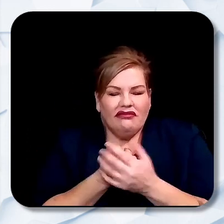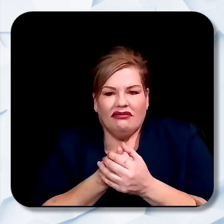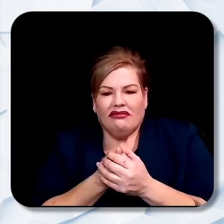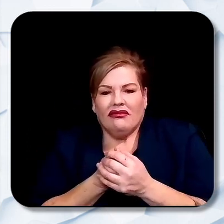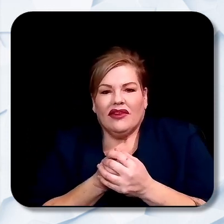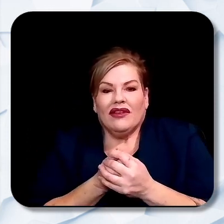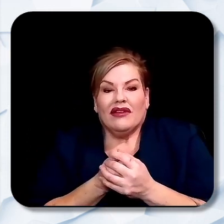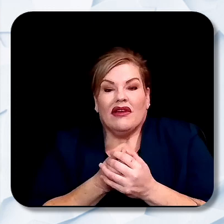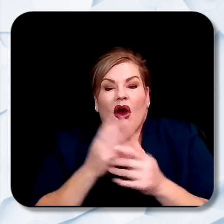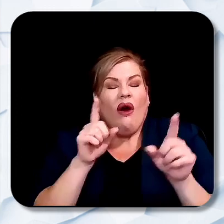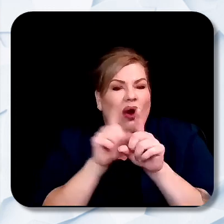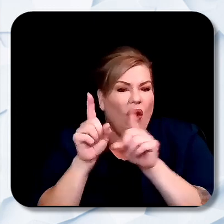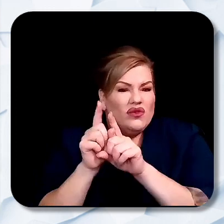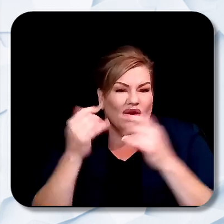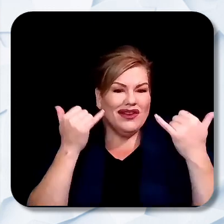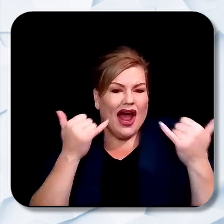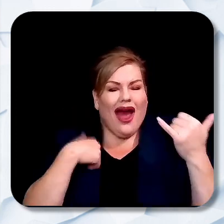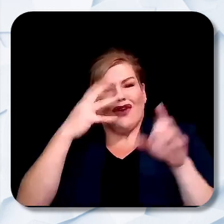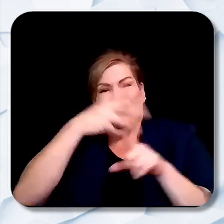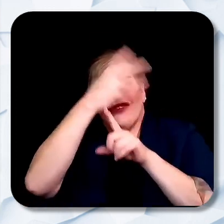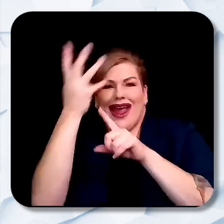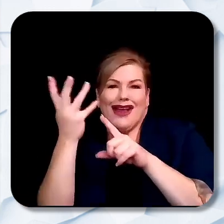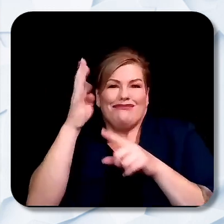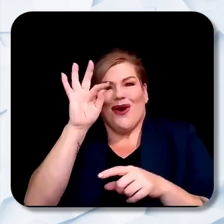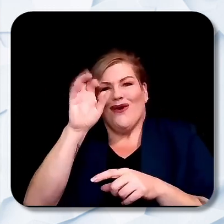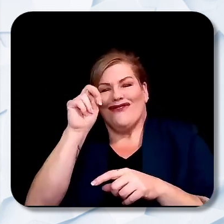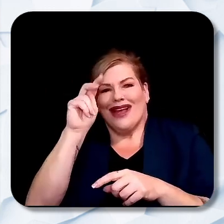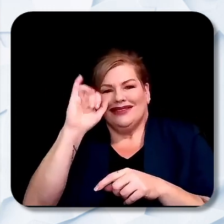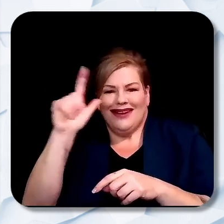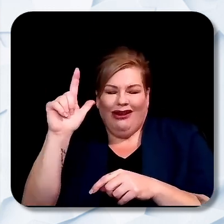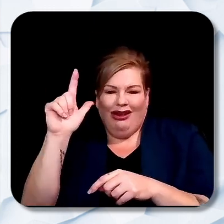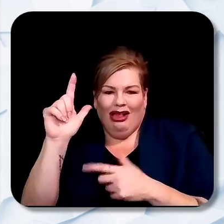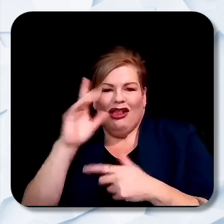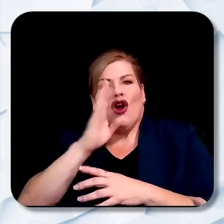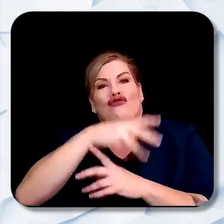Um! And to add to that. Now we have rainbow Fentanyl in California. Um Rainbow Fentanyl